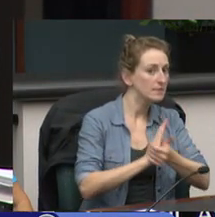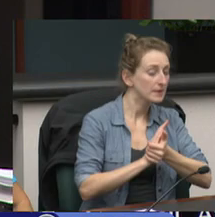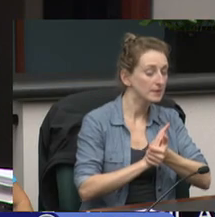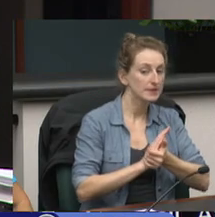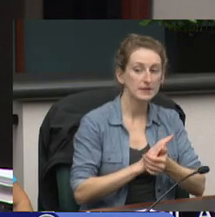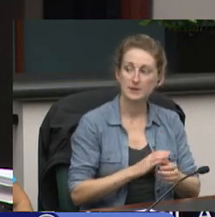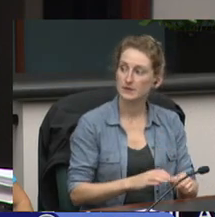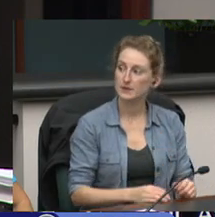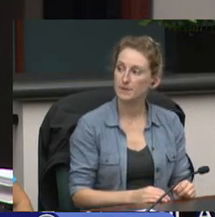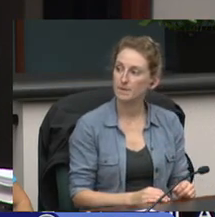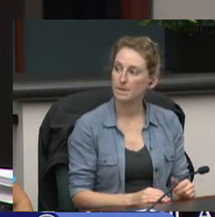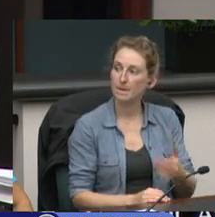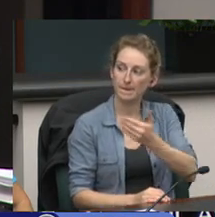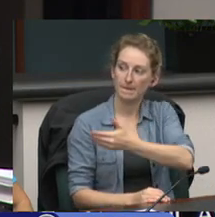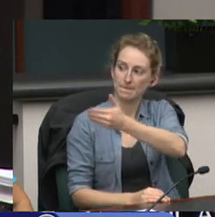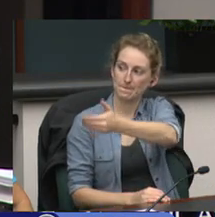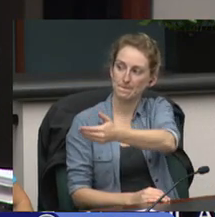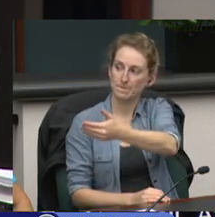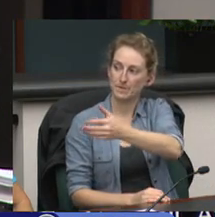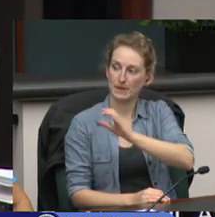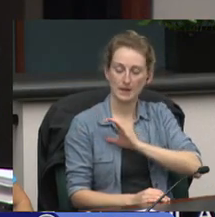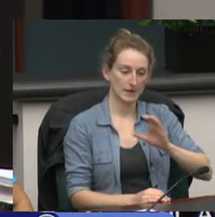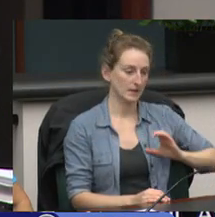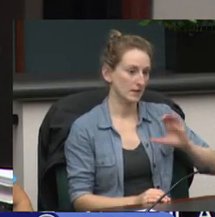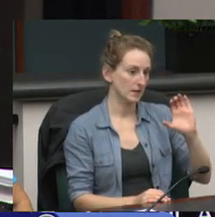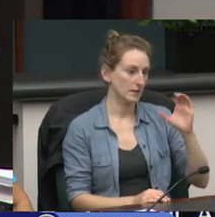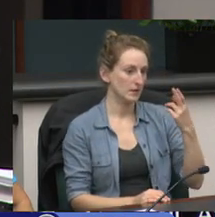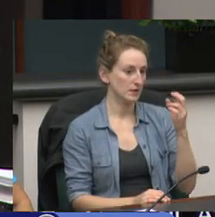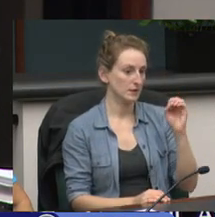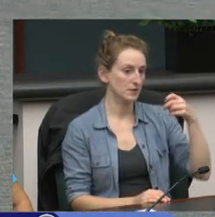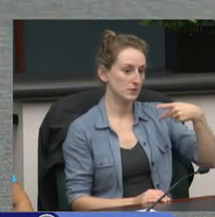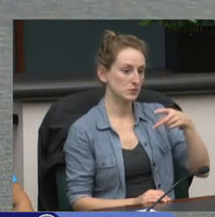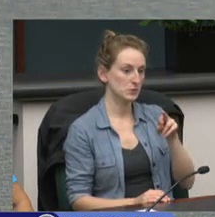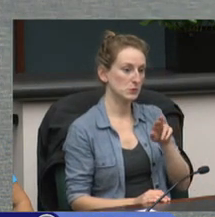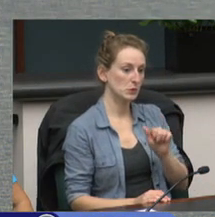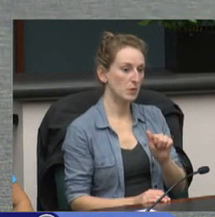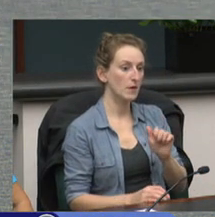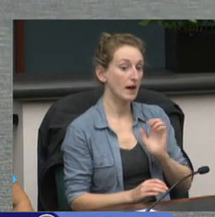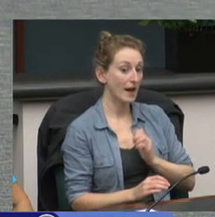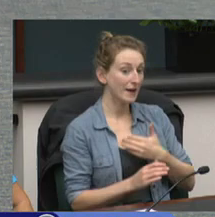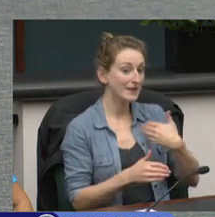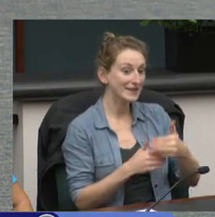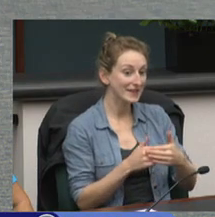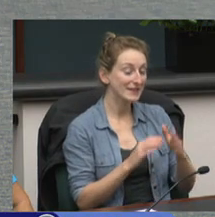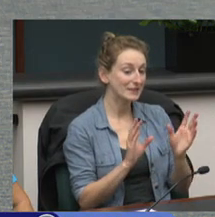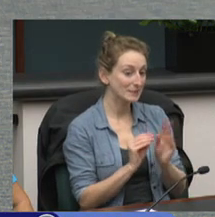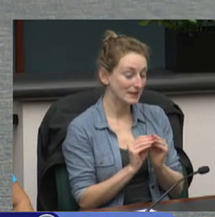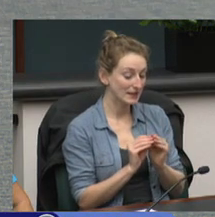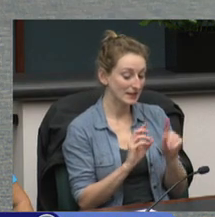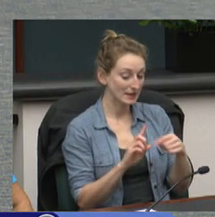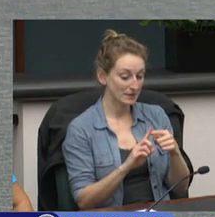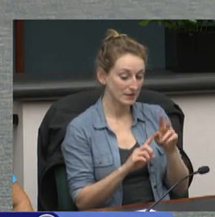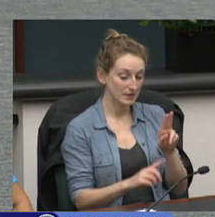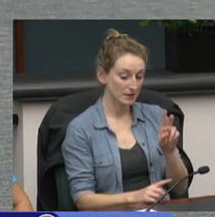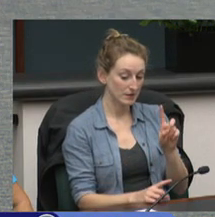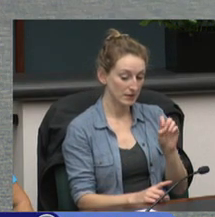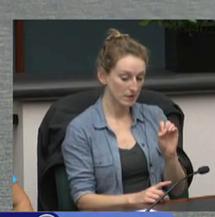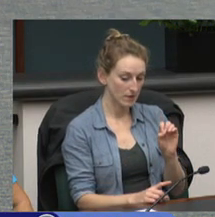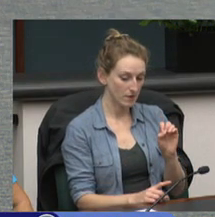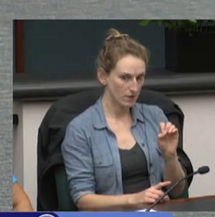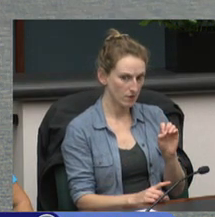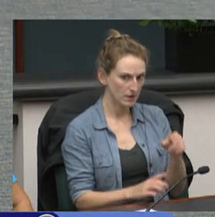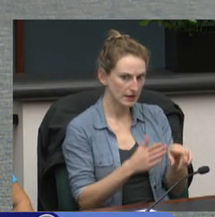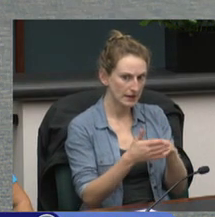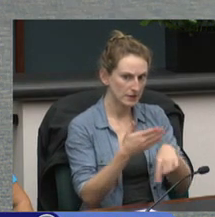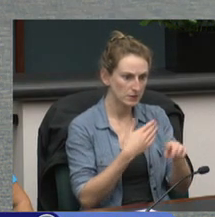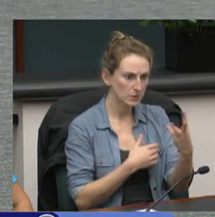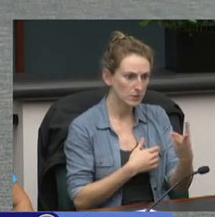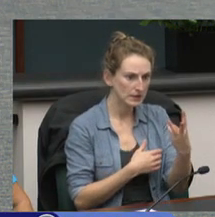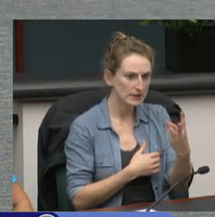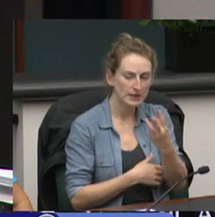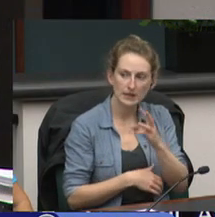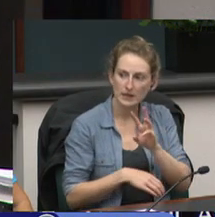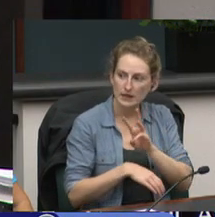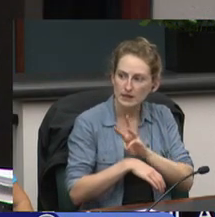have a question about the you do is next Wednesday 6:00 or 6:30 is it 6 p.m. 6